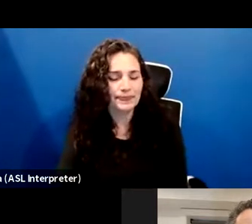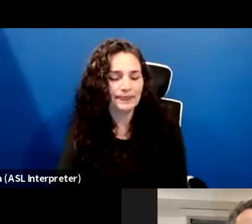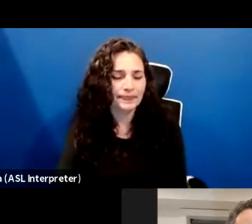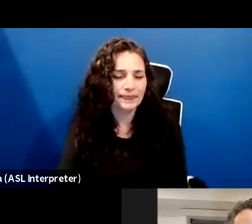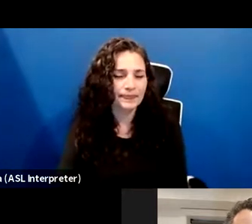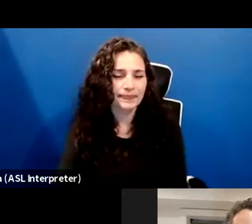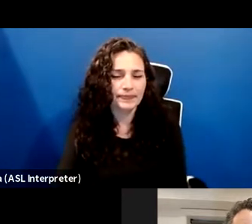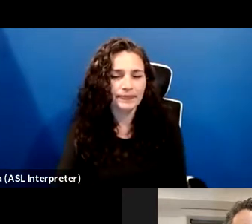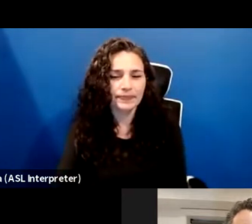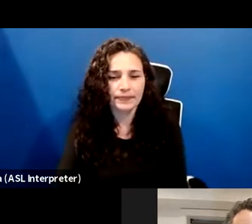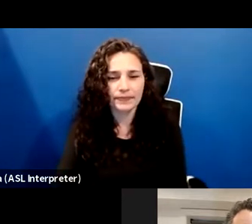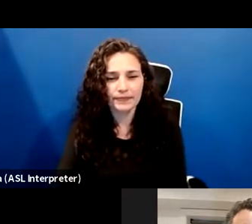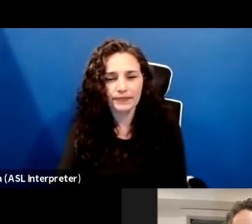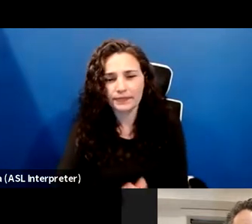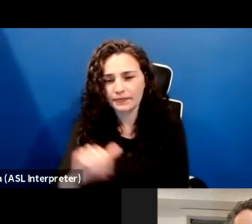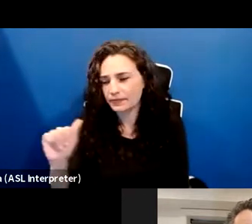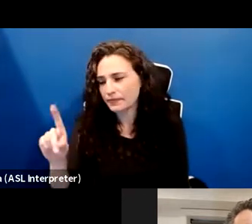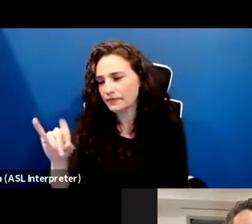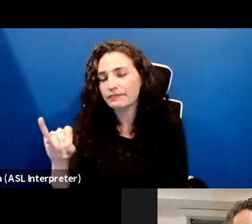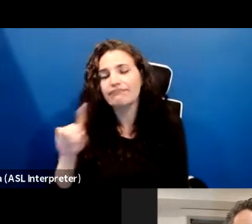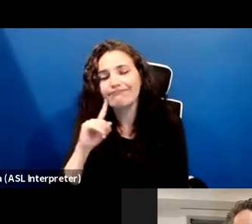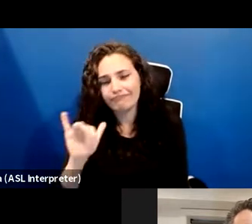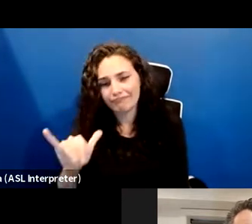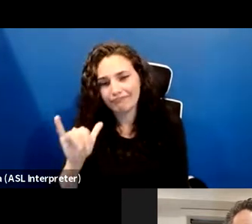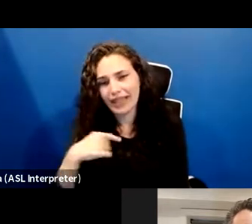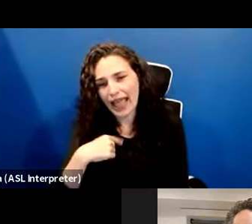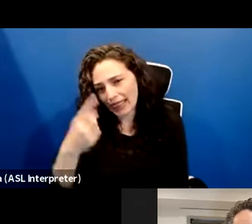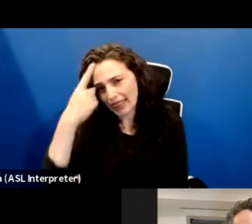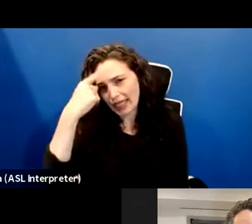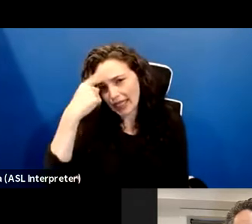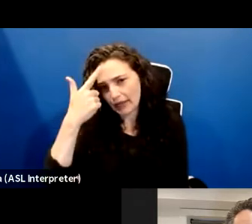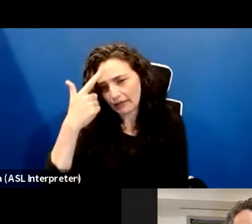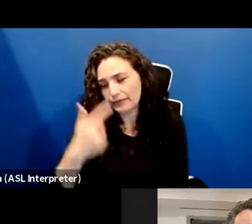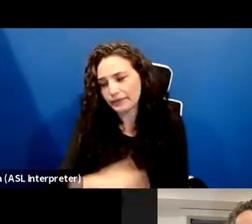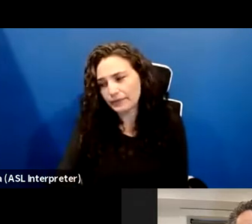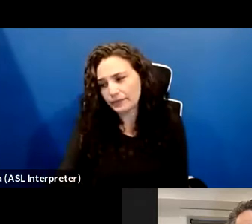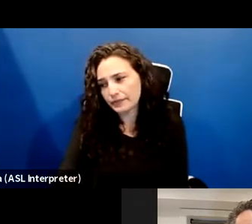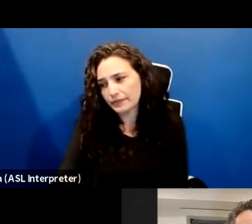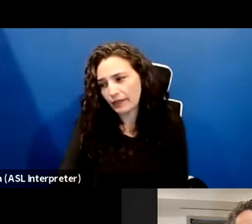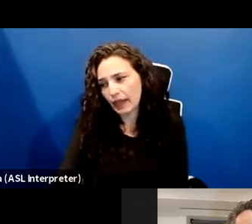Yeah. And I think just to, you know, in order to catch these moments